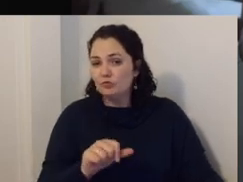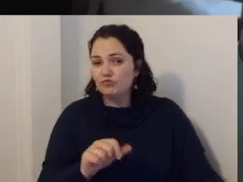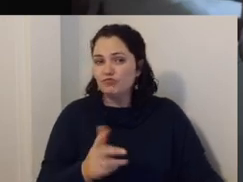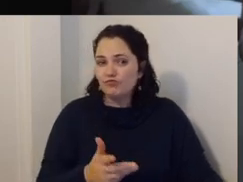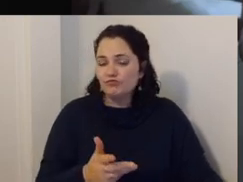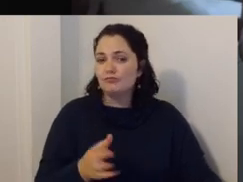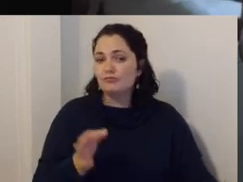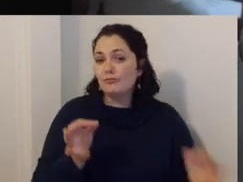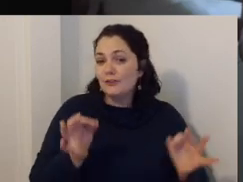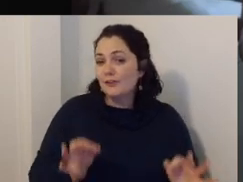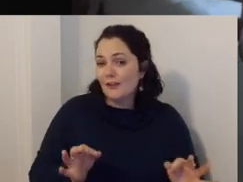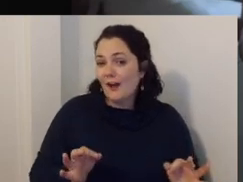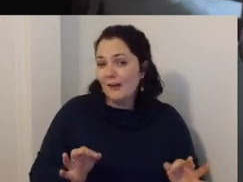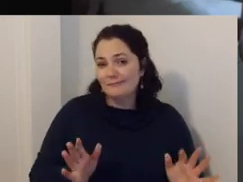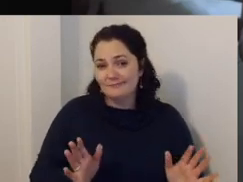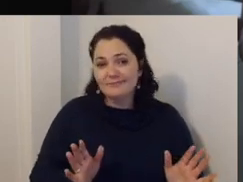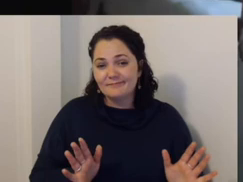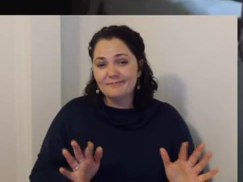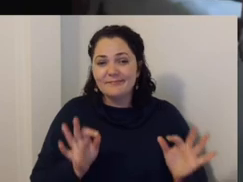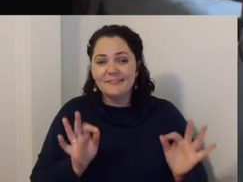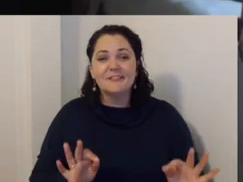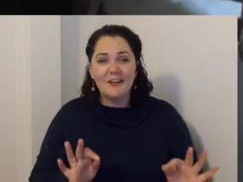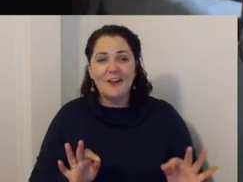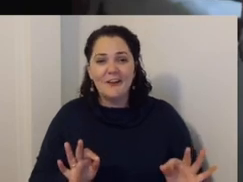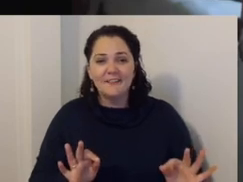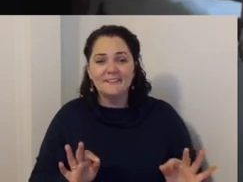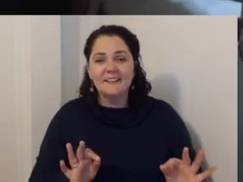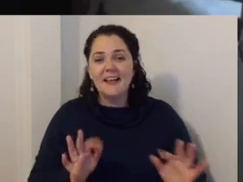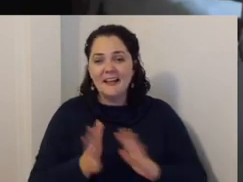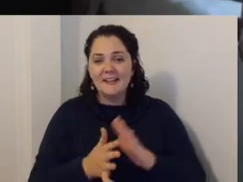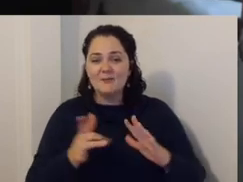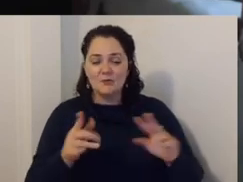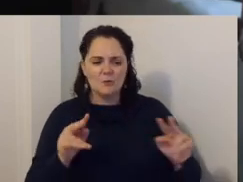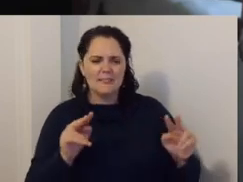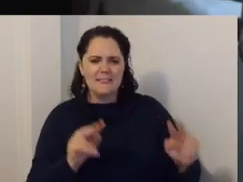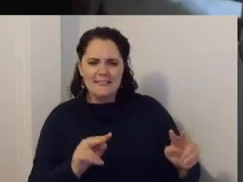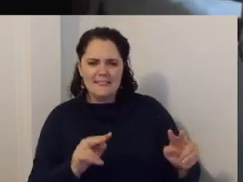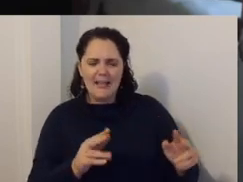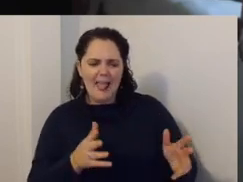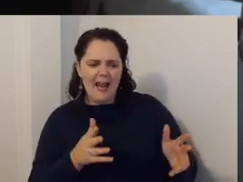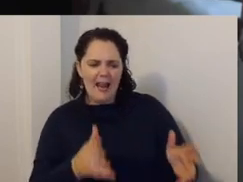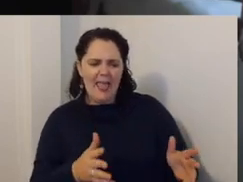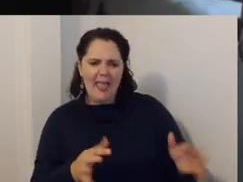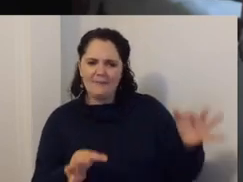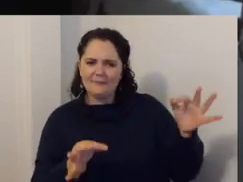I always preach responsive drawing let your drawing tell you what's important about your drawing what's really coming through